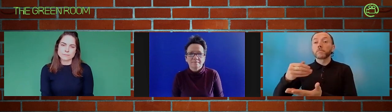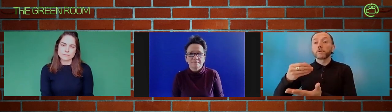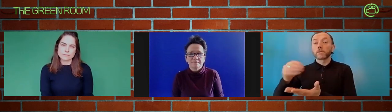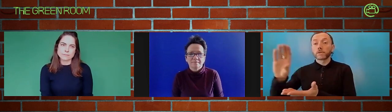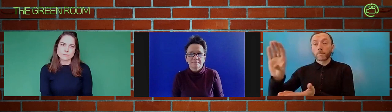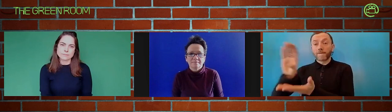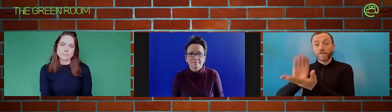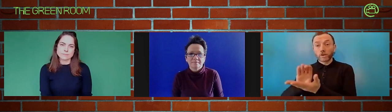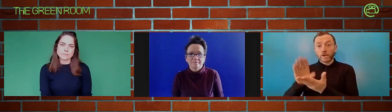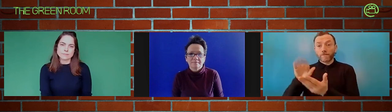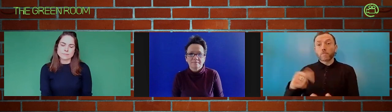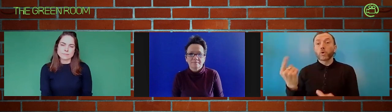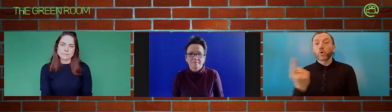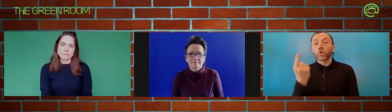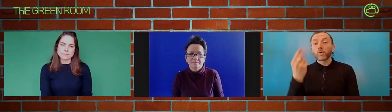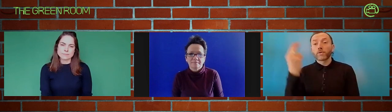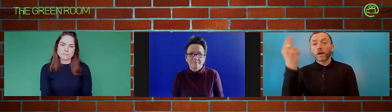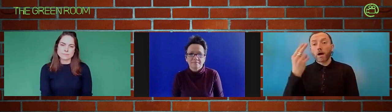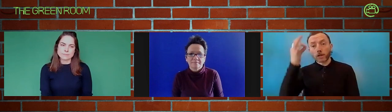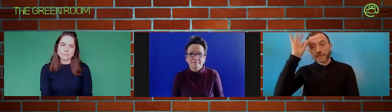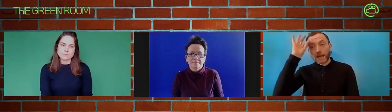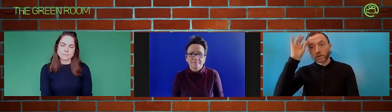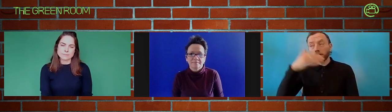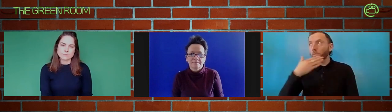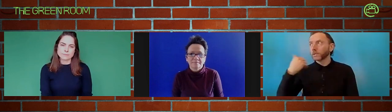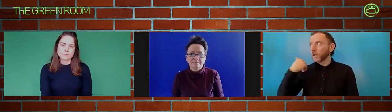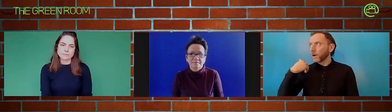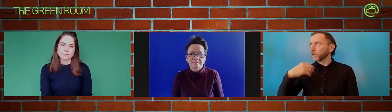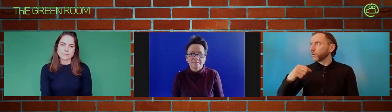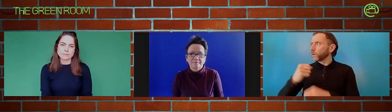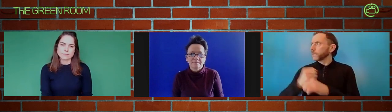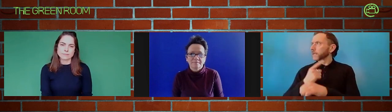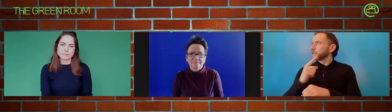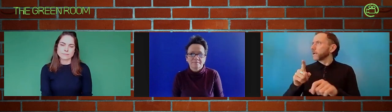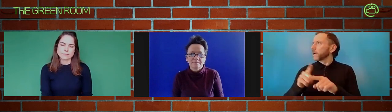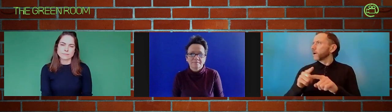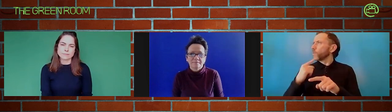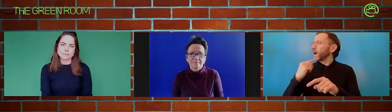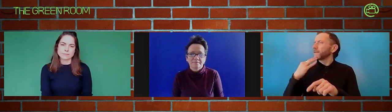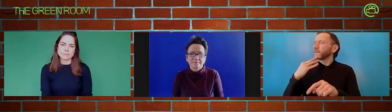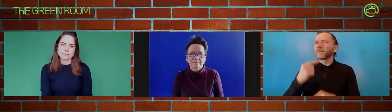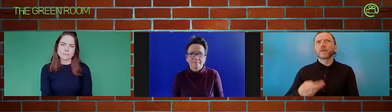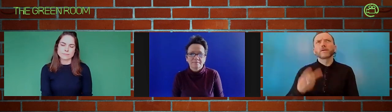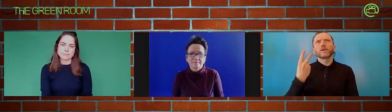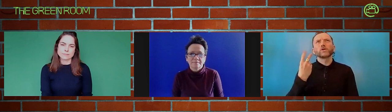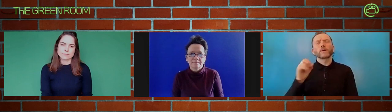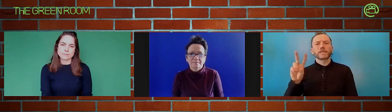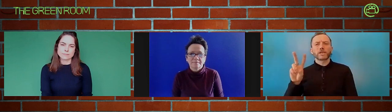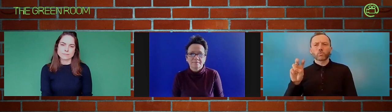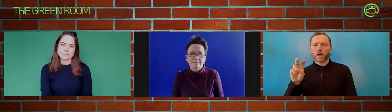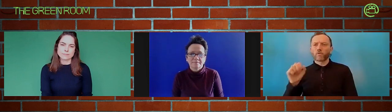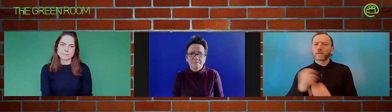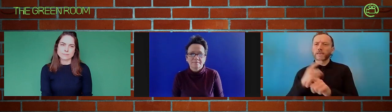did a bit of a residential - this is now in 2012 it was. We did a resident - oh good lord, yeah,